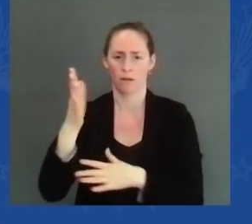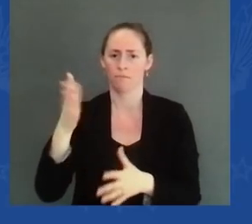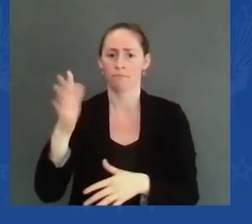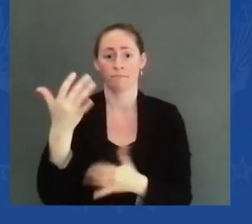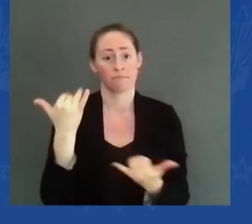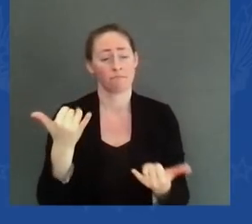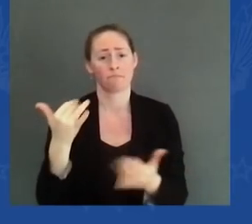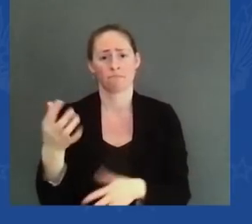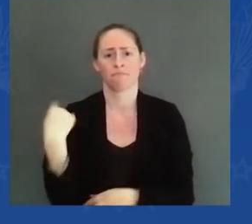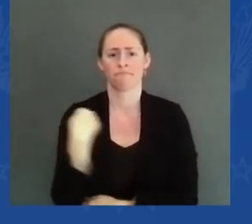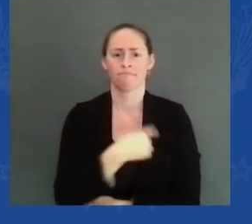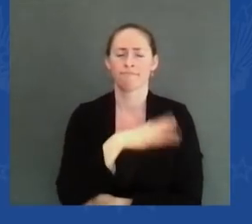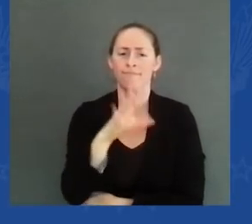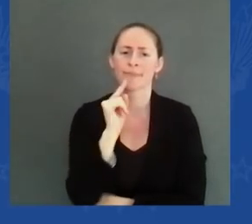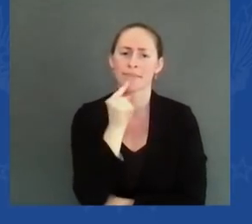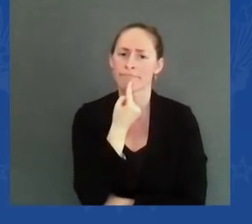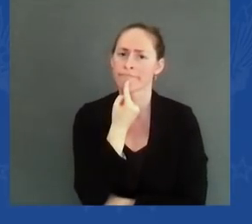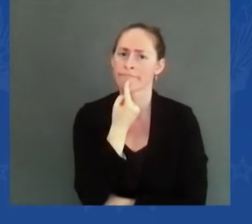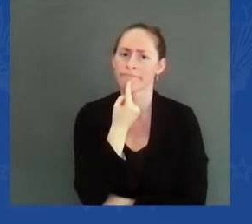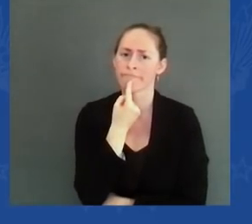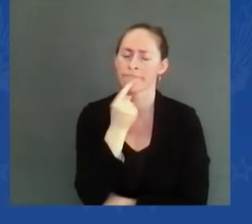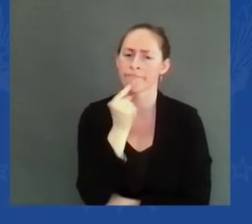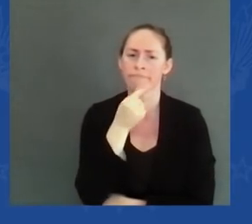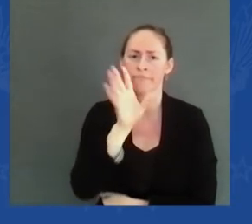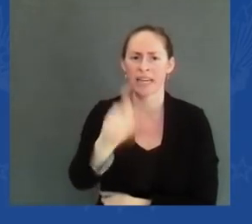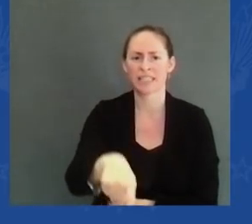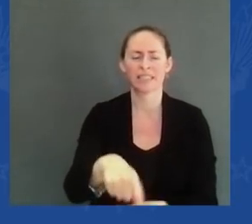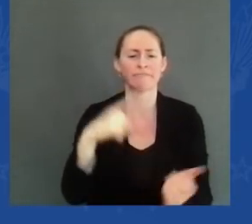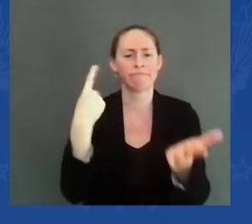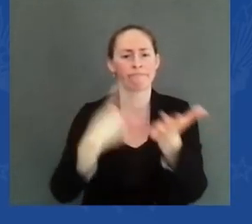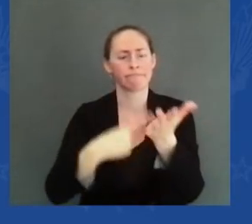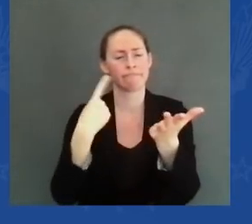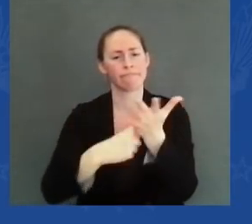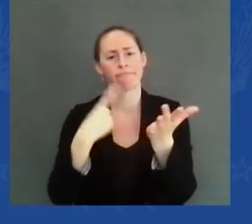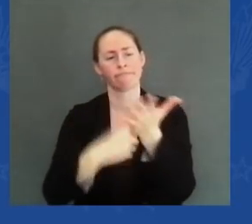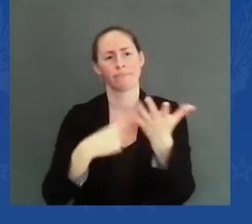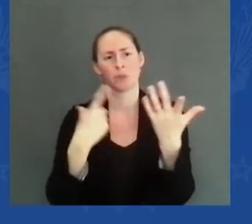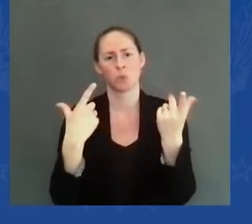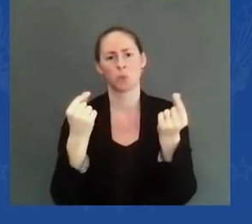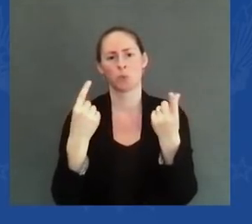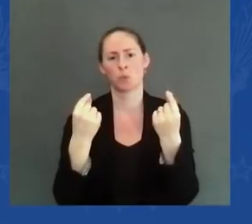and have zero emissions -- net emissions by 2050. By 2020 [2050],